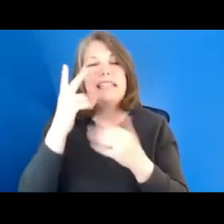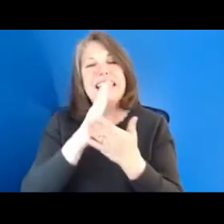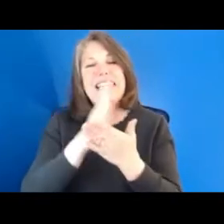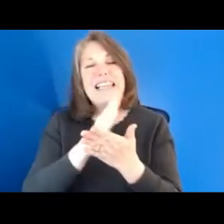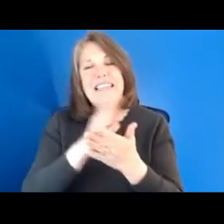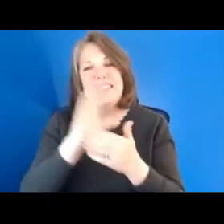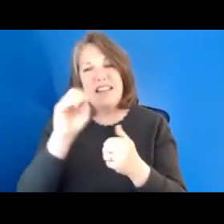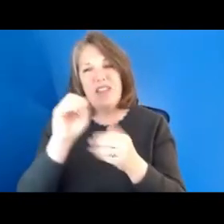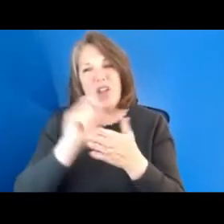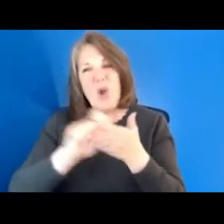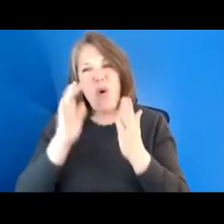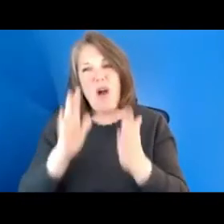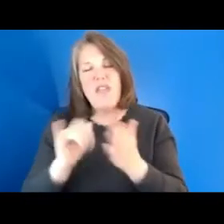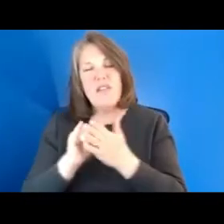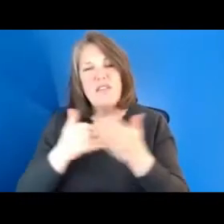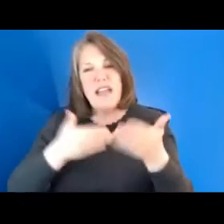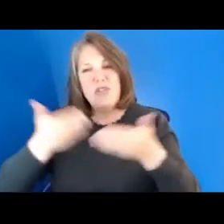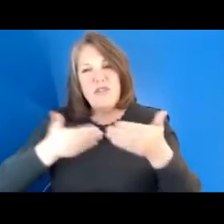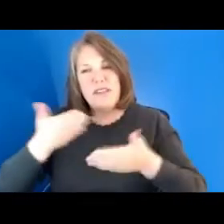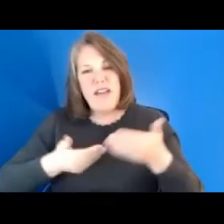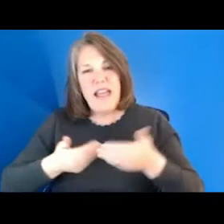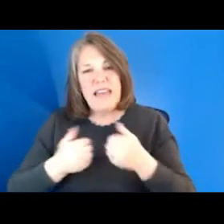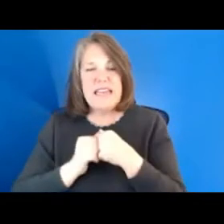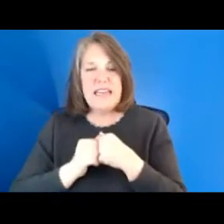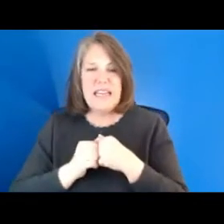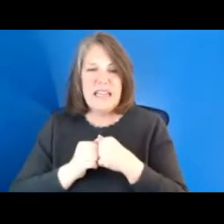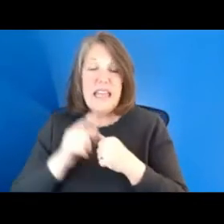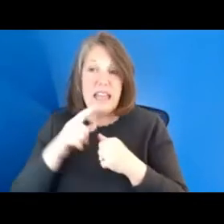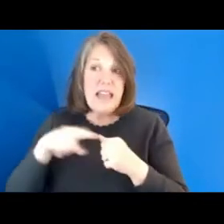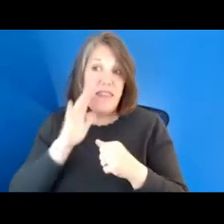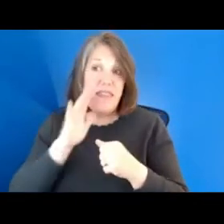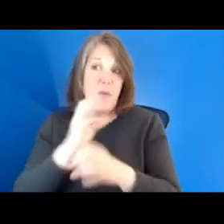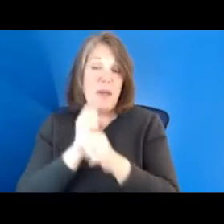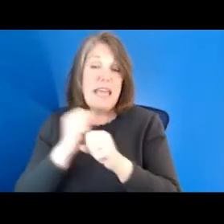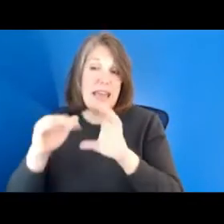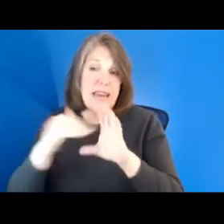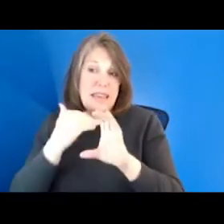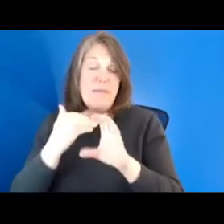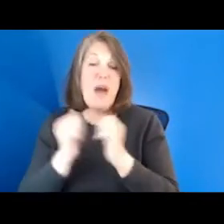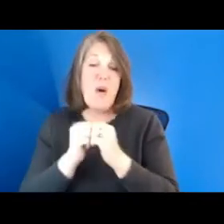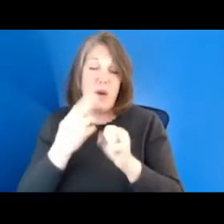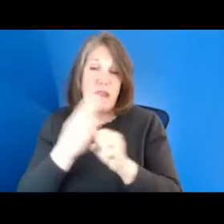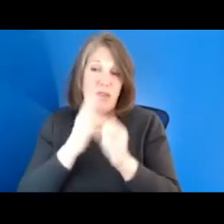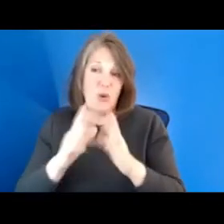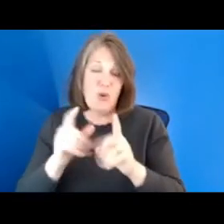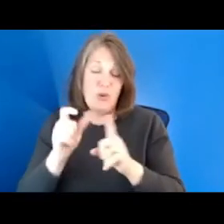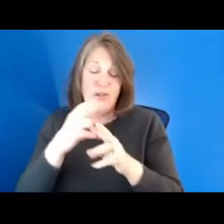that you have invited here. They will receive a mail with username and password and they